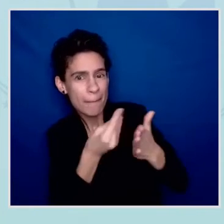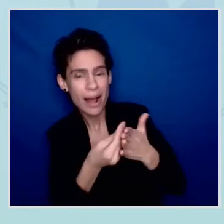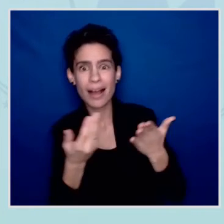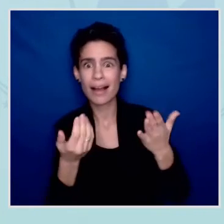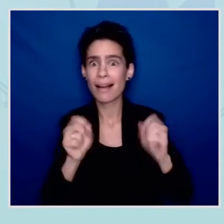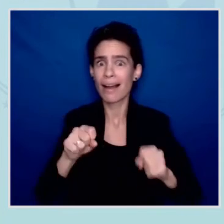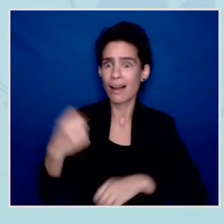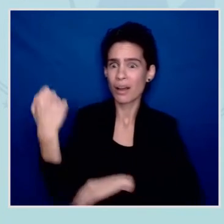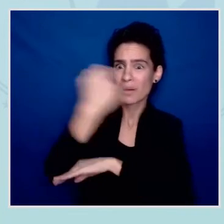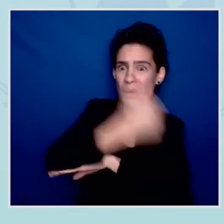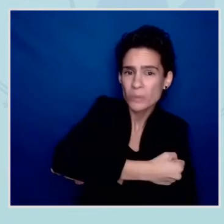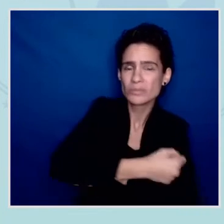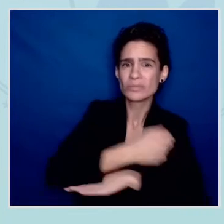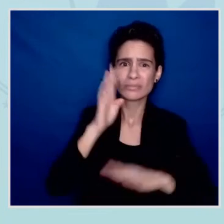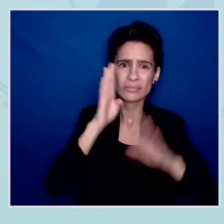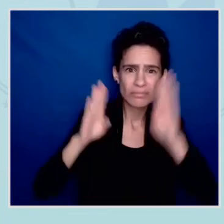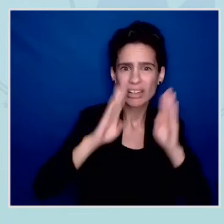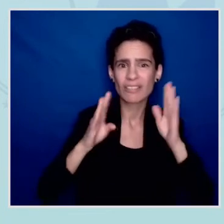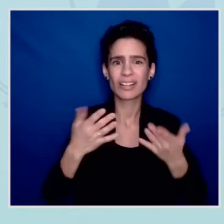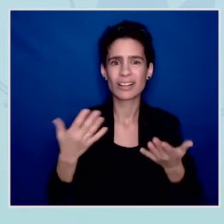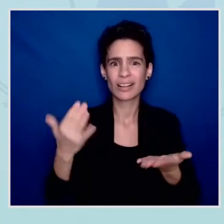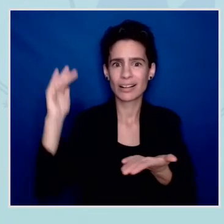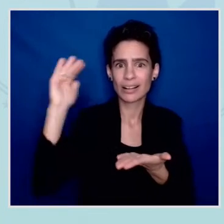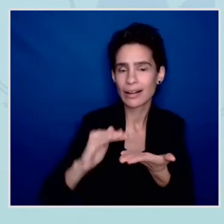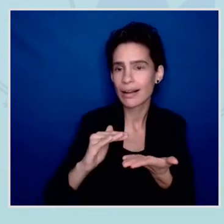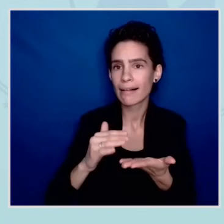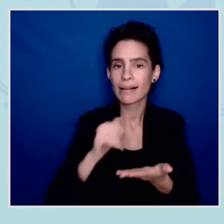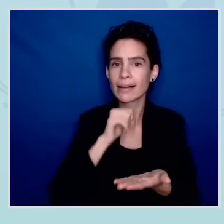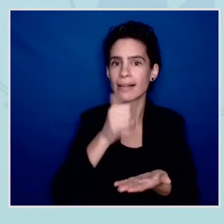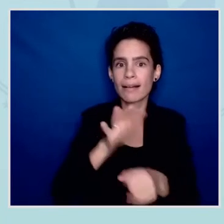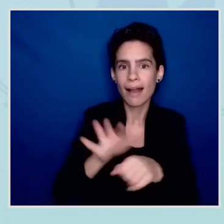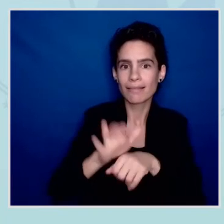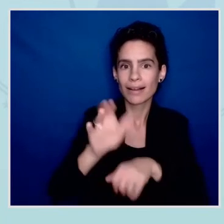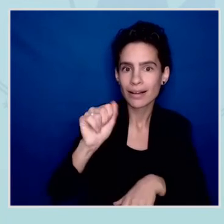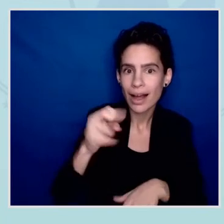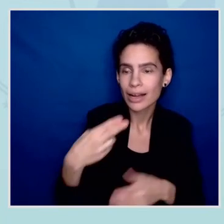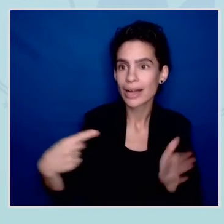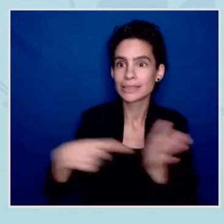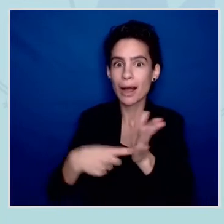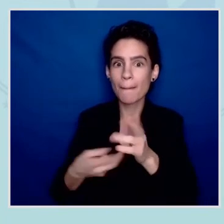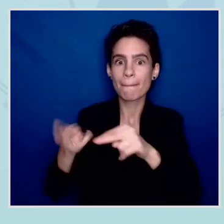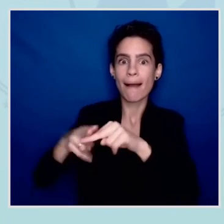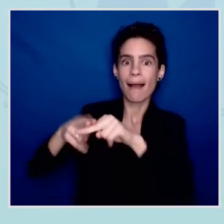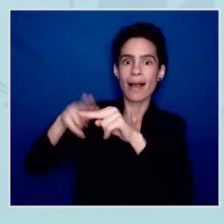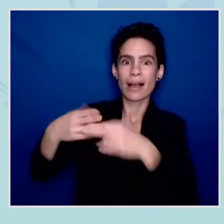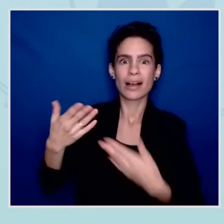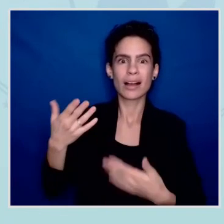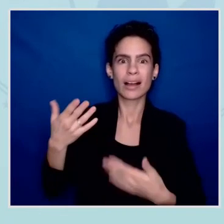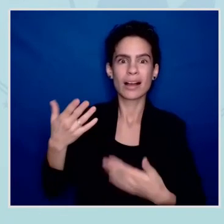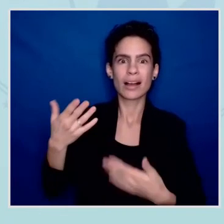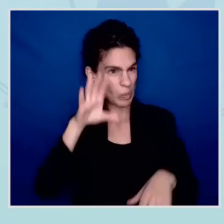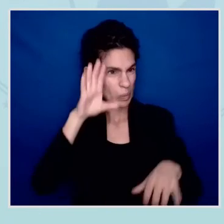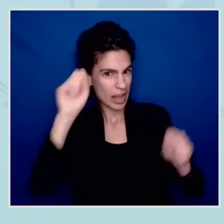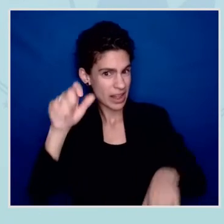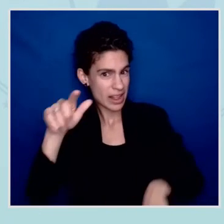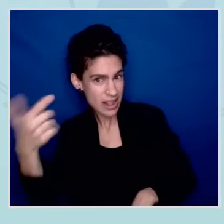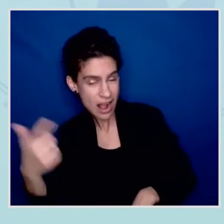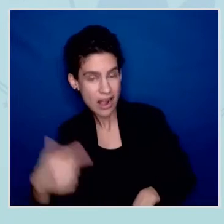BUSINESSES OWNED BY PEOPLE OF COLOR. SMALL BUSINESSES HAVE HAD TO ADAPT QUICKLY TO SURVIVE AND CHASE DOWN RELIEF WHILE FACING CLOSURES.